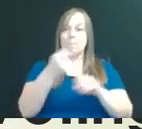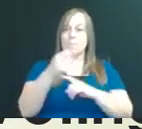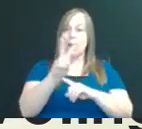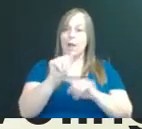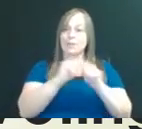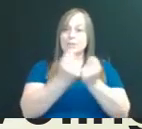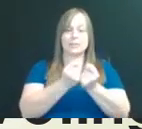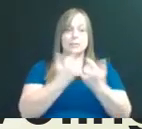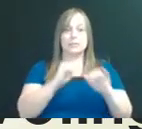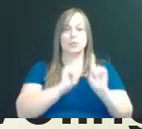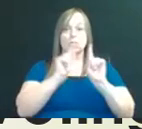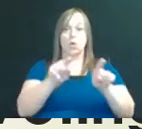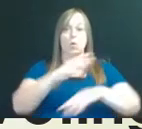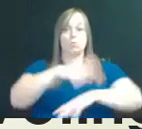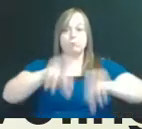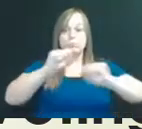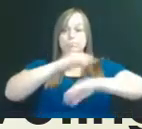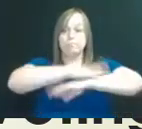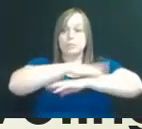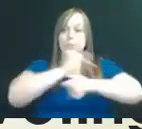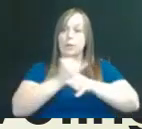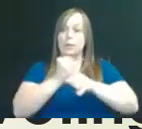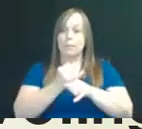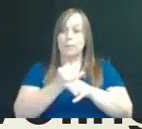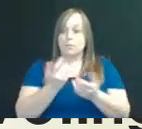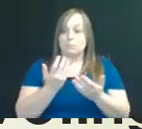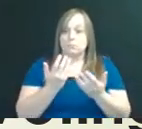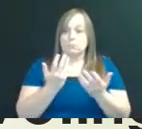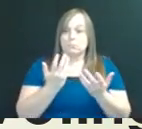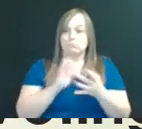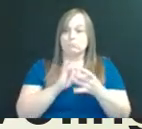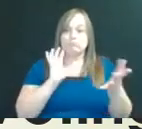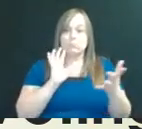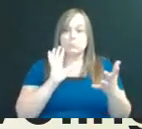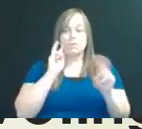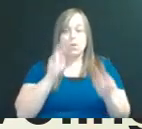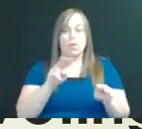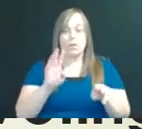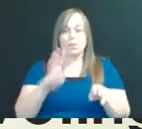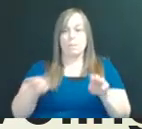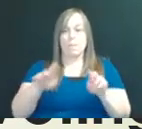and just host a table on your campus. Again, if you look in the bottom right corner,